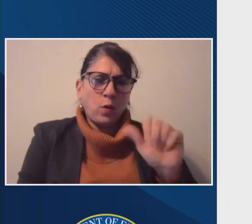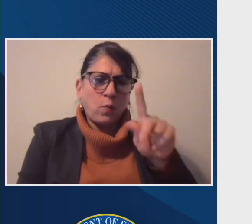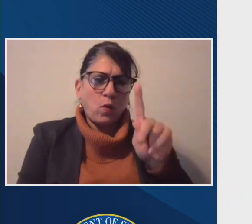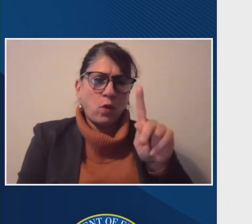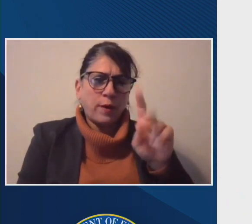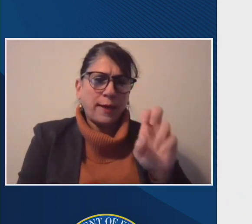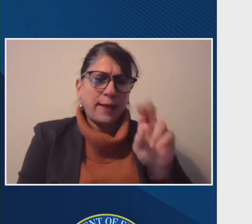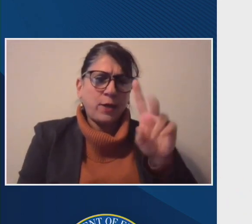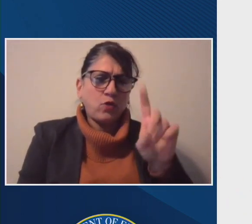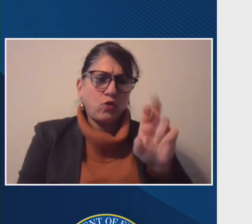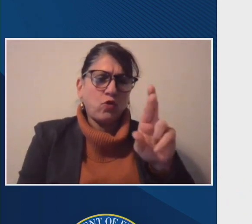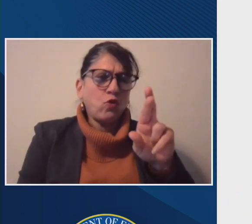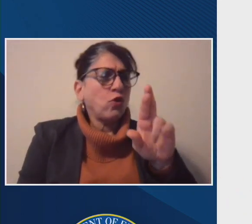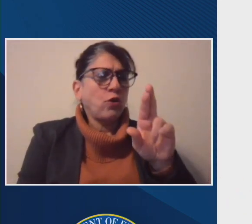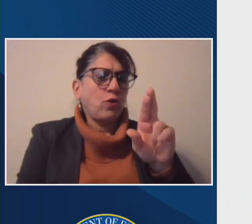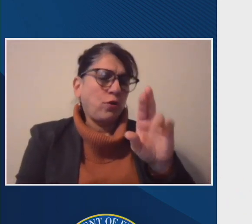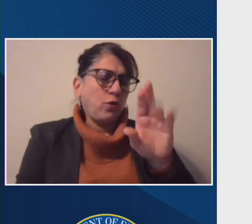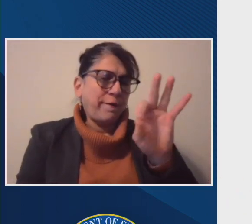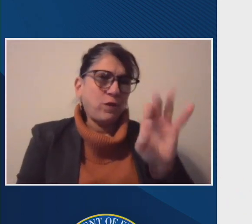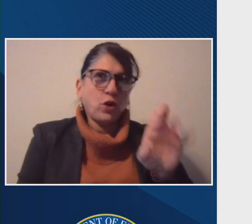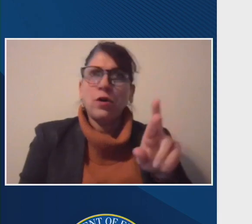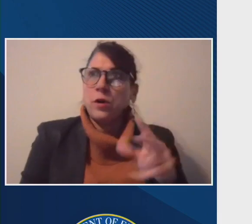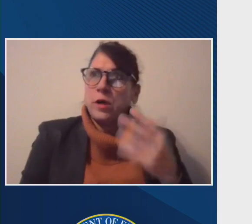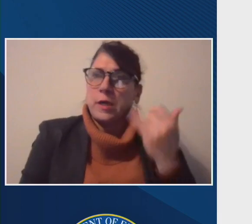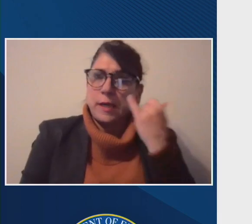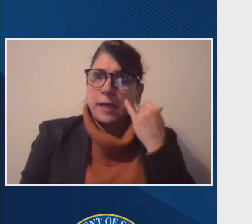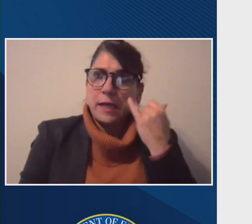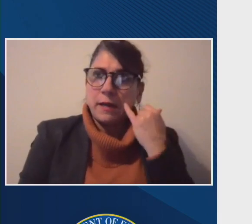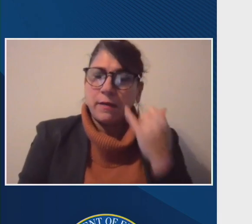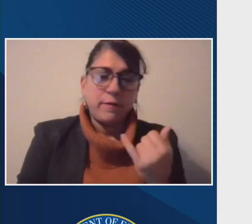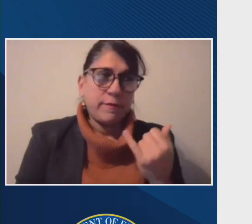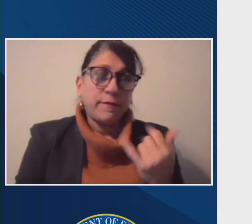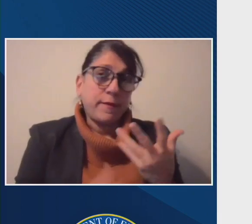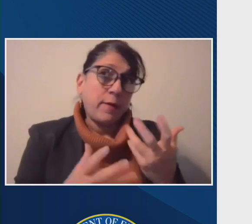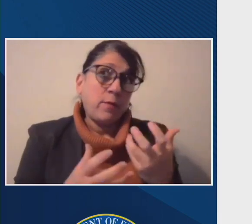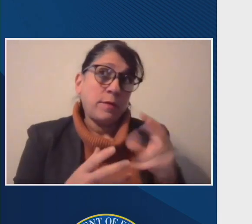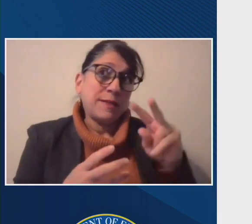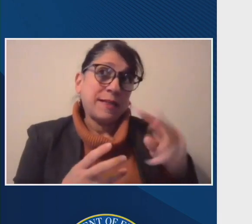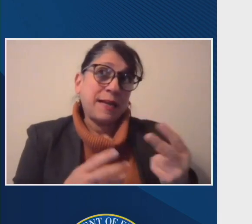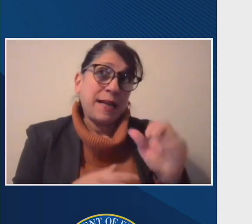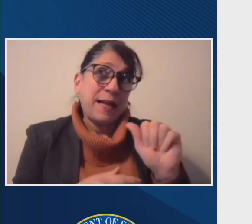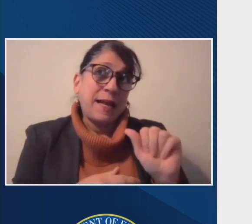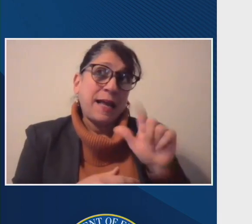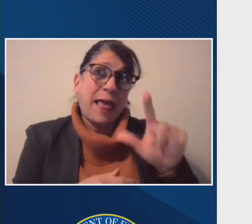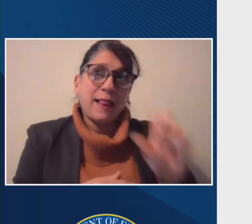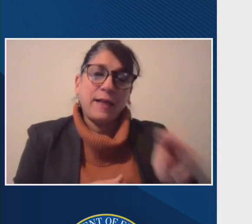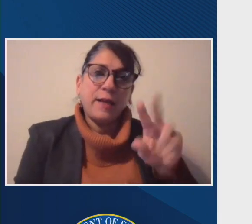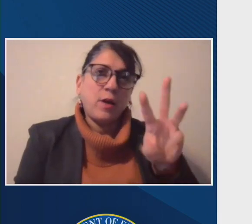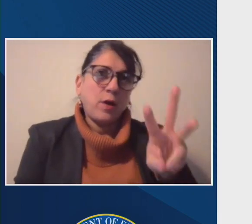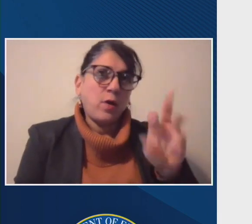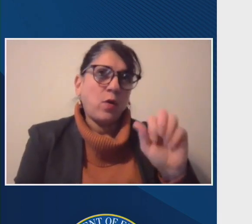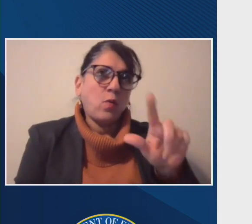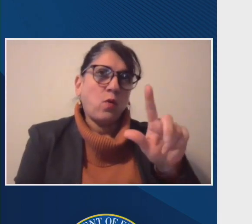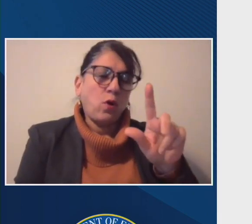organizations. I would nominate Allan Wachendorfer, who serves as program manager with the Vera